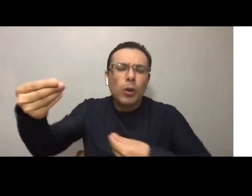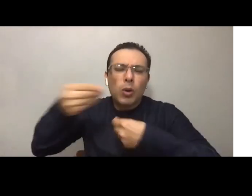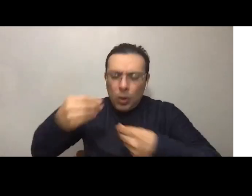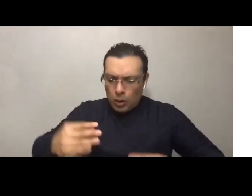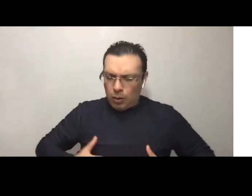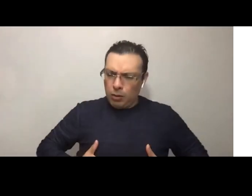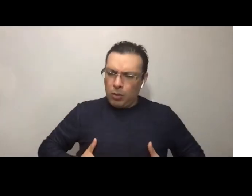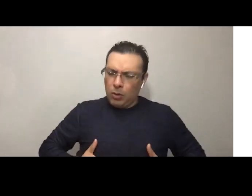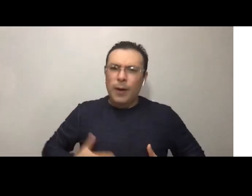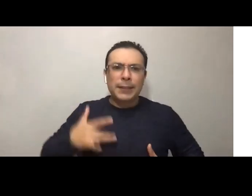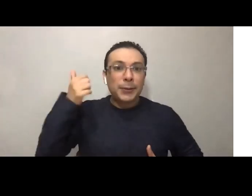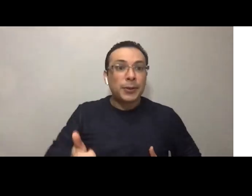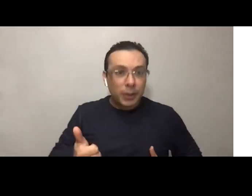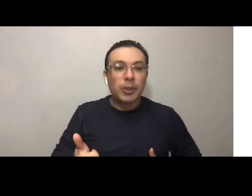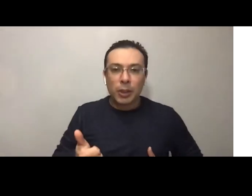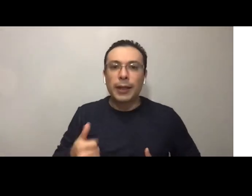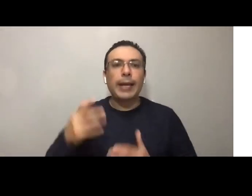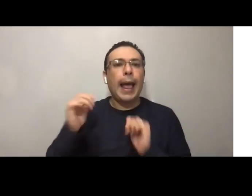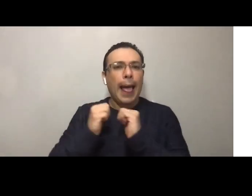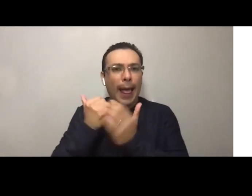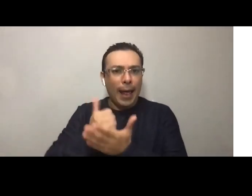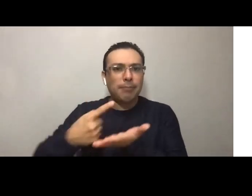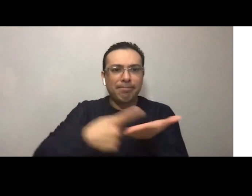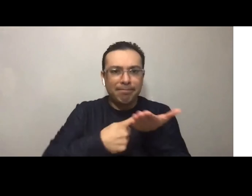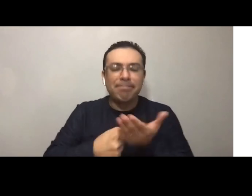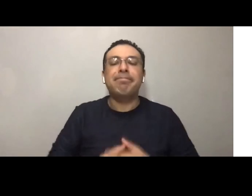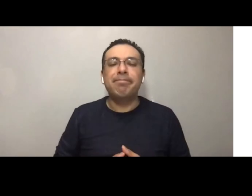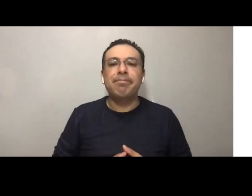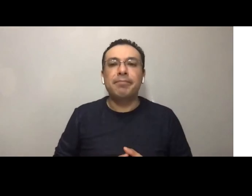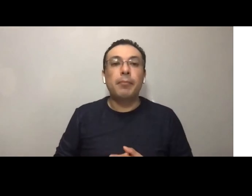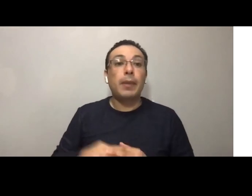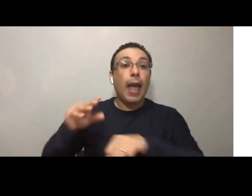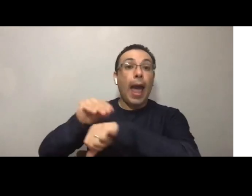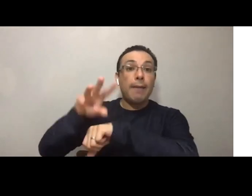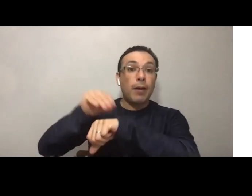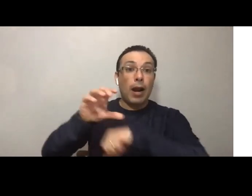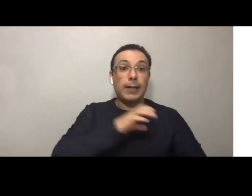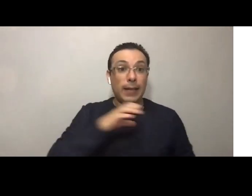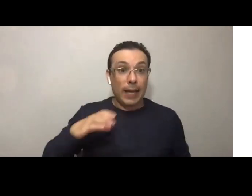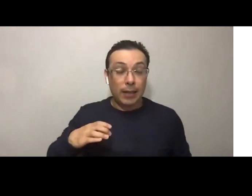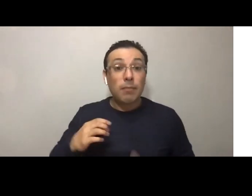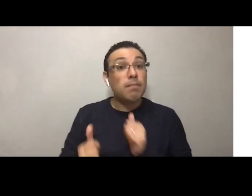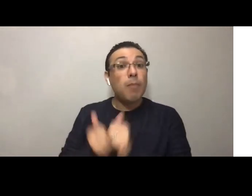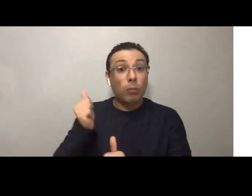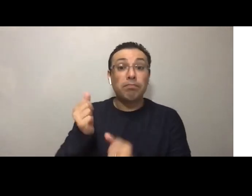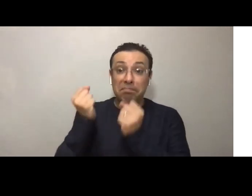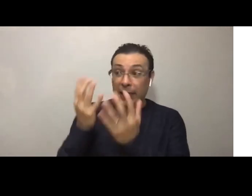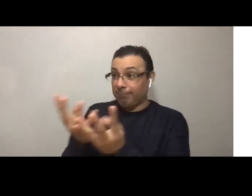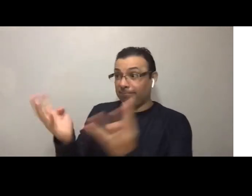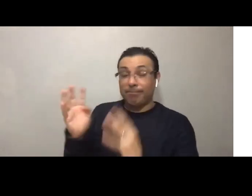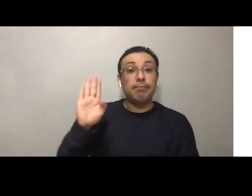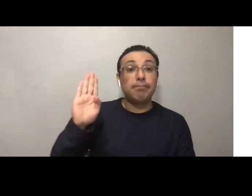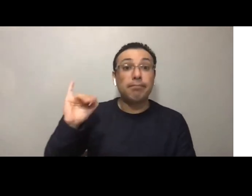To the advisory council, which is comprised of predominantly BIPOC disability justice leaders, thank you for guiding us on on the design of